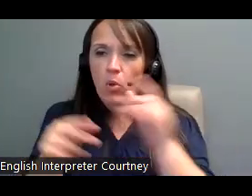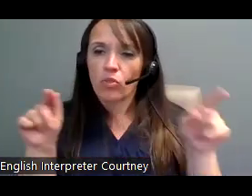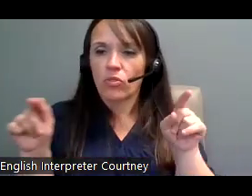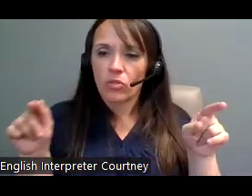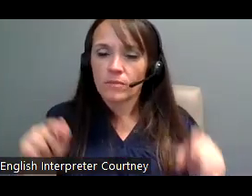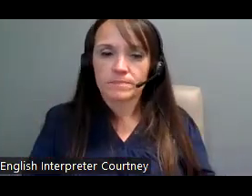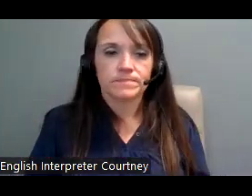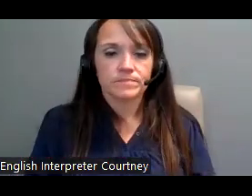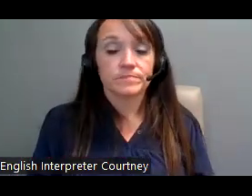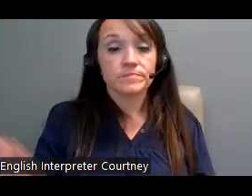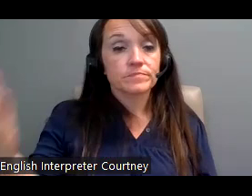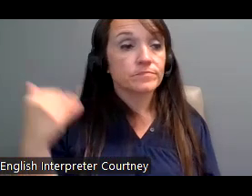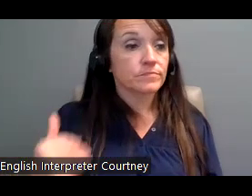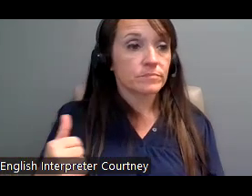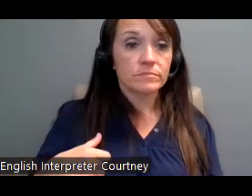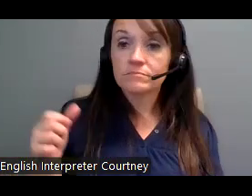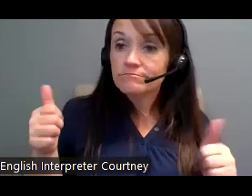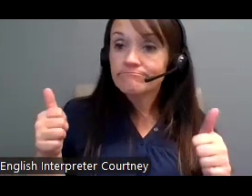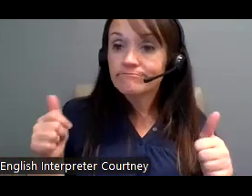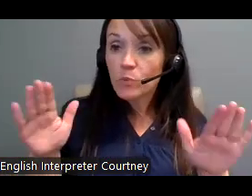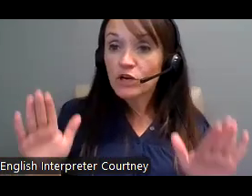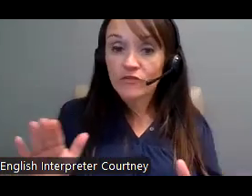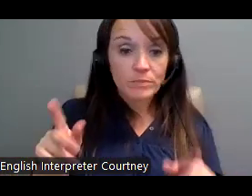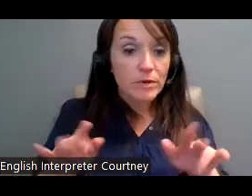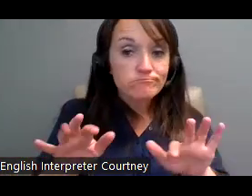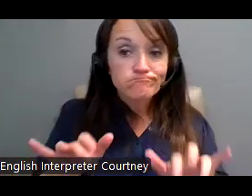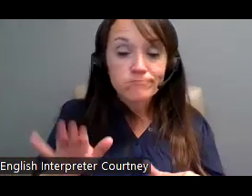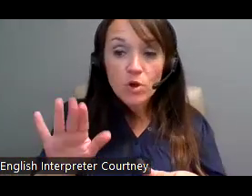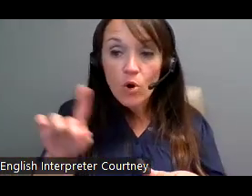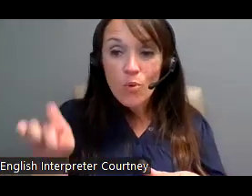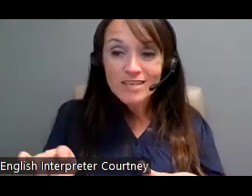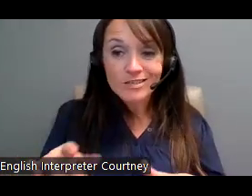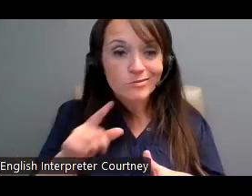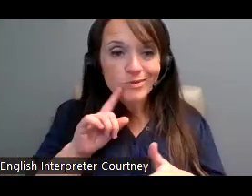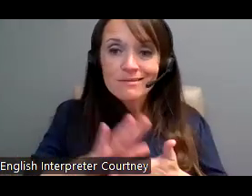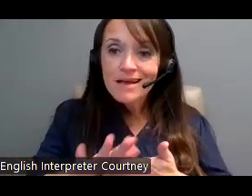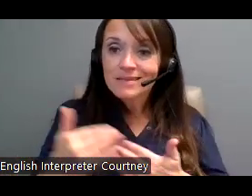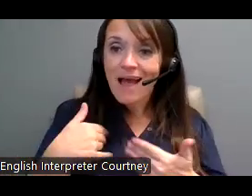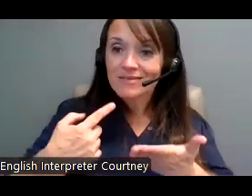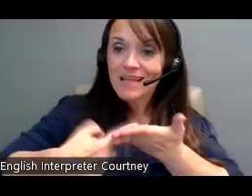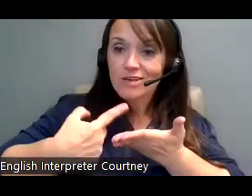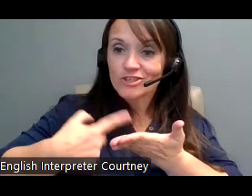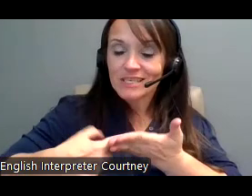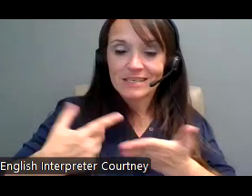in this is great, people, ask all your questions, it is great to have a discussion here. Erin says,